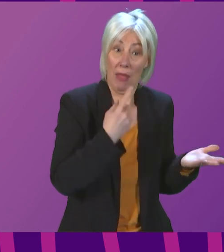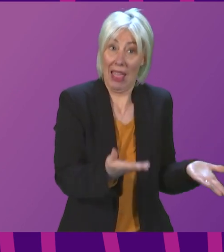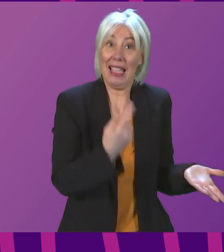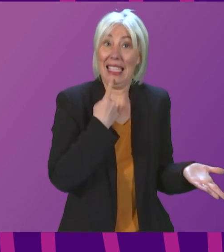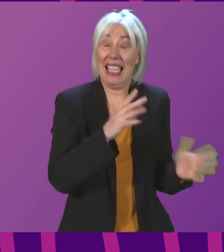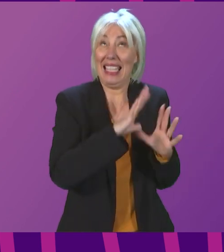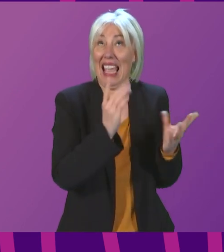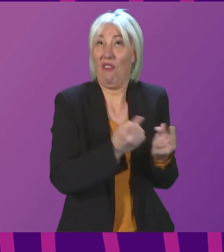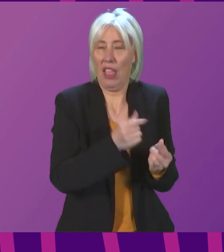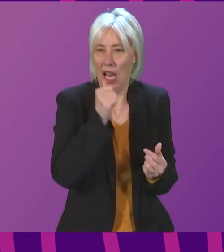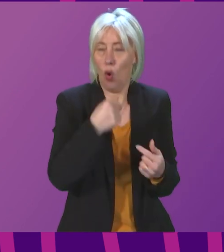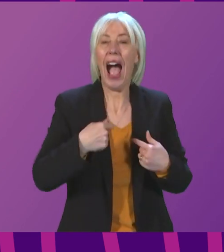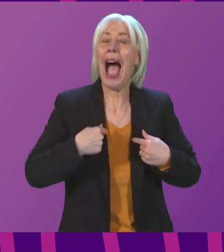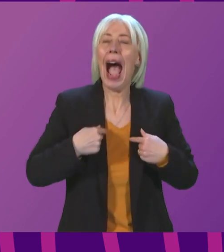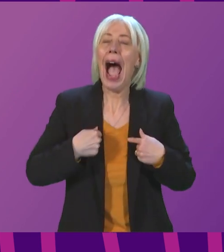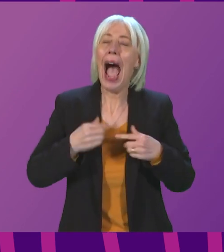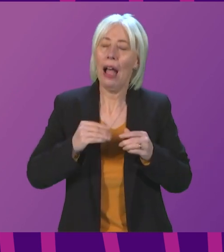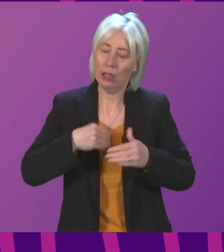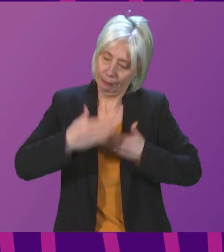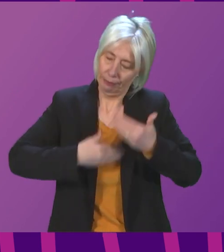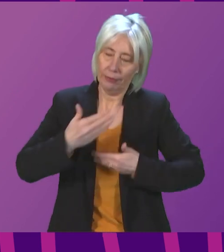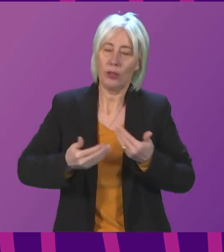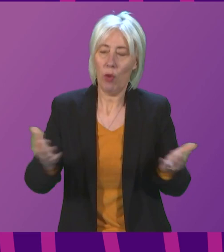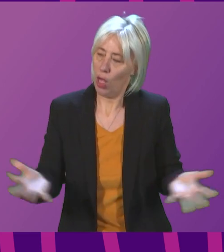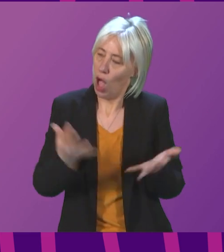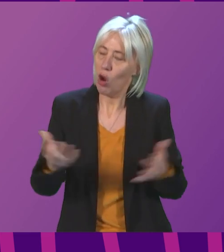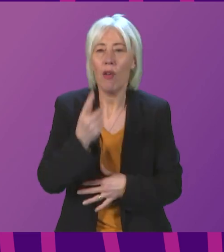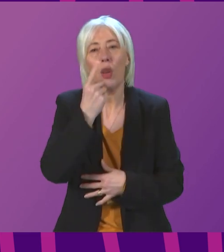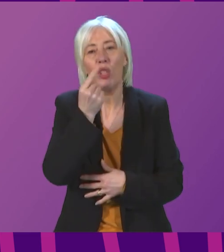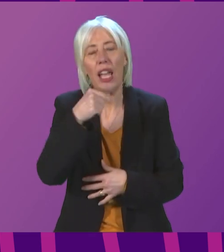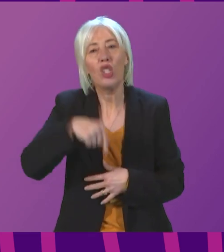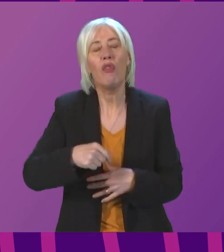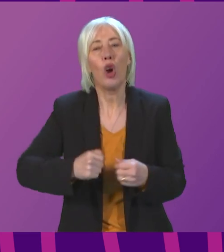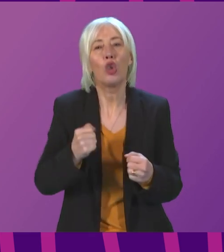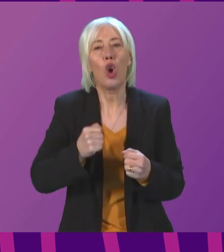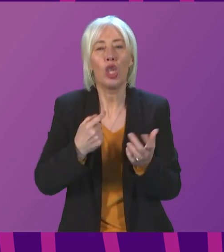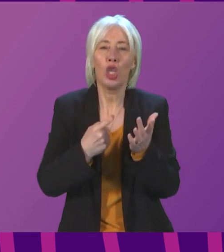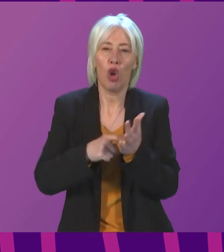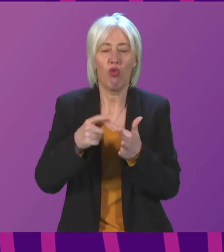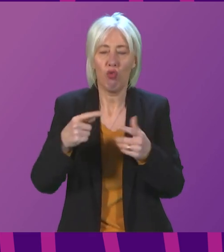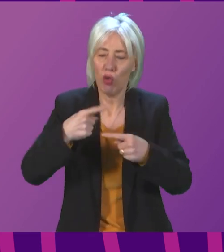I will get on with encouraging the potential for Scottish renewable energy, Scottish jobs